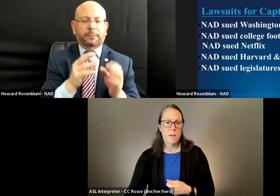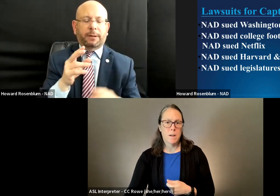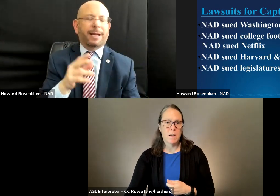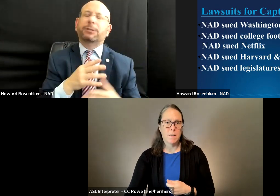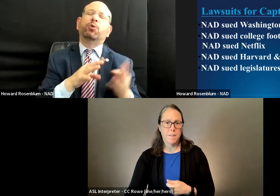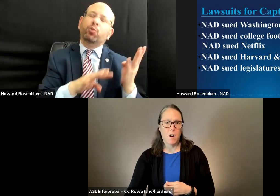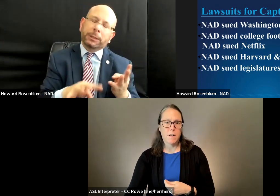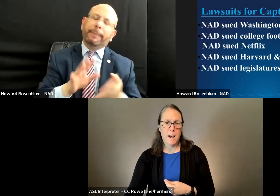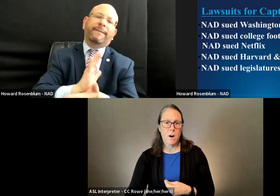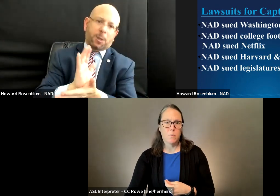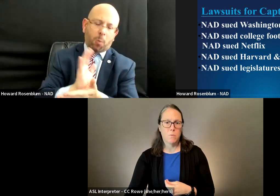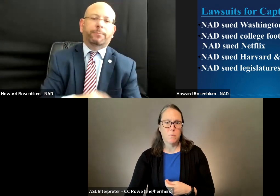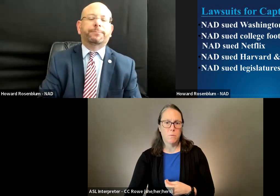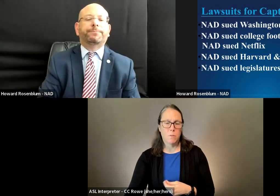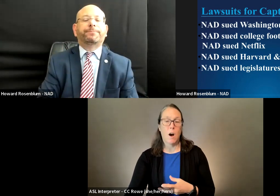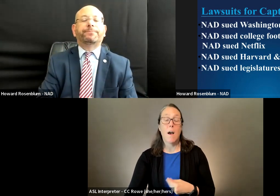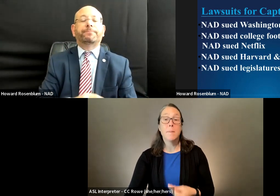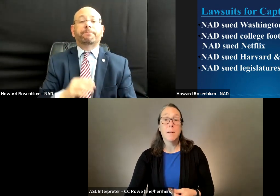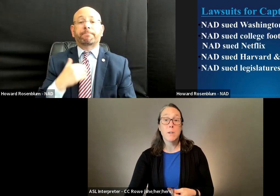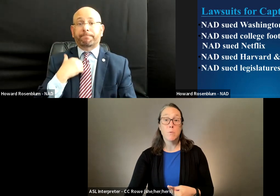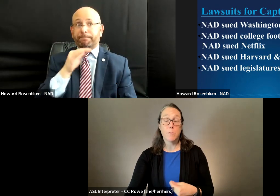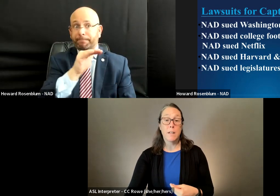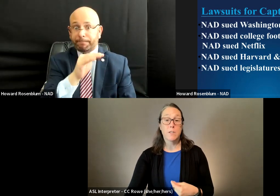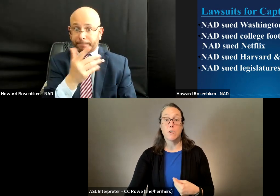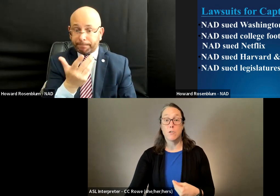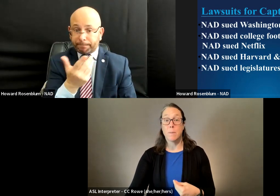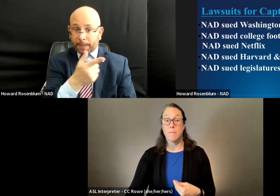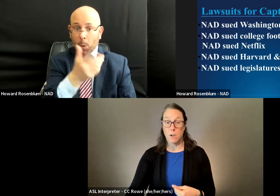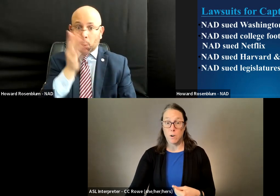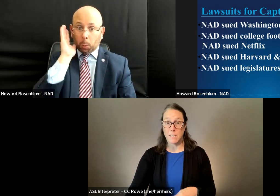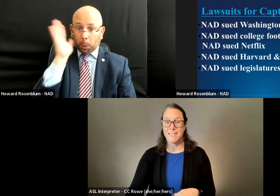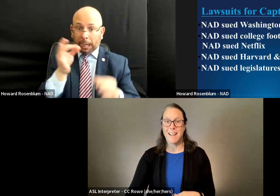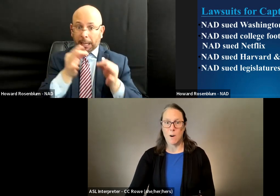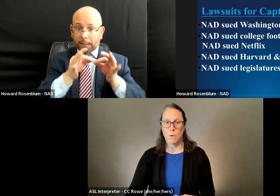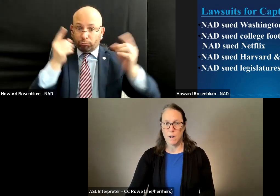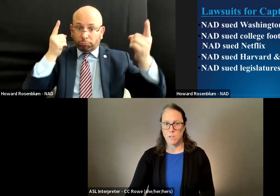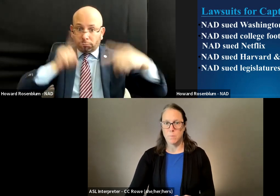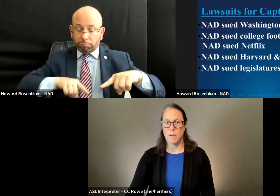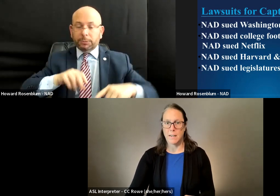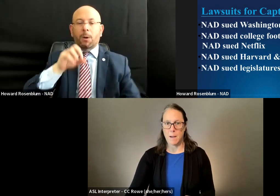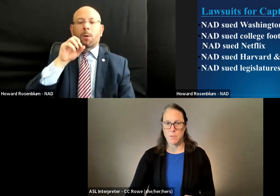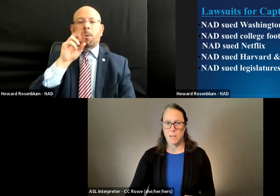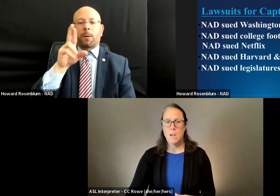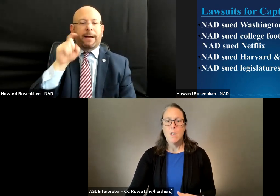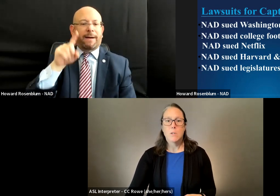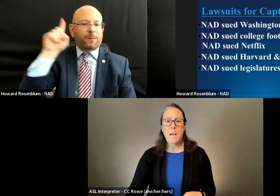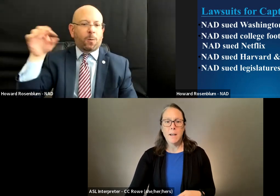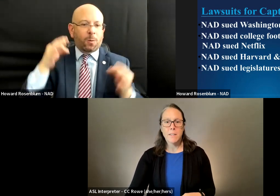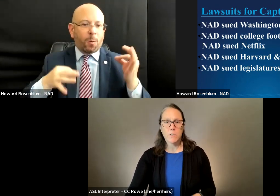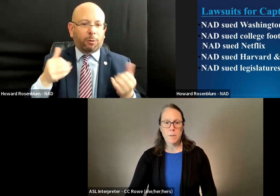for Amazon Prime. All the streaming